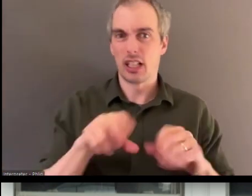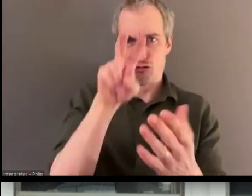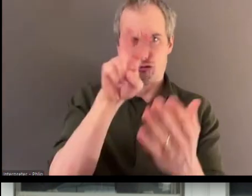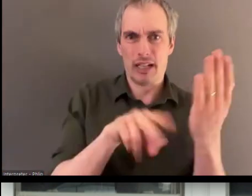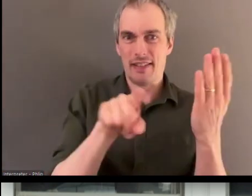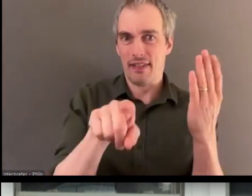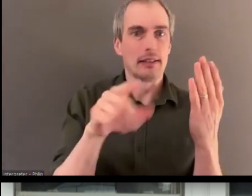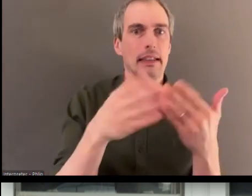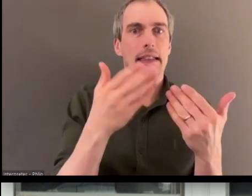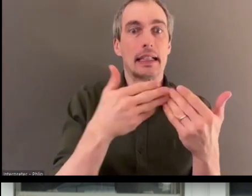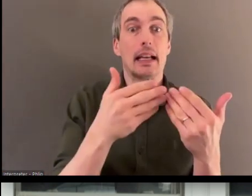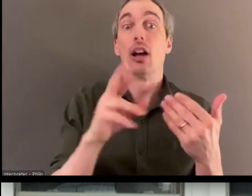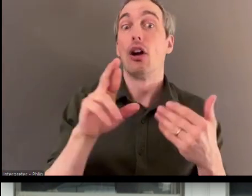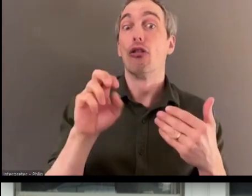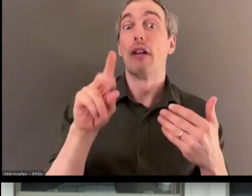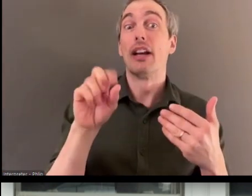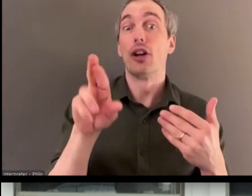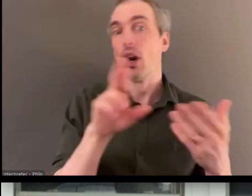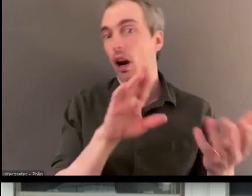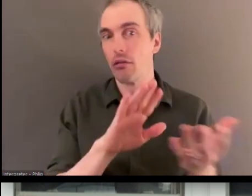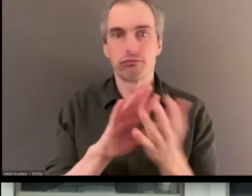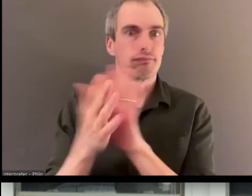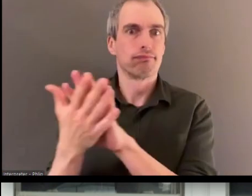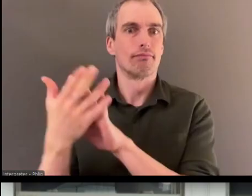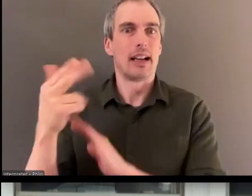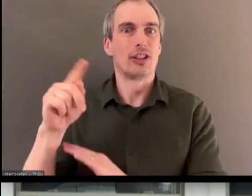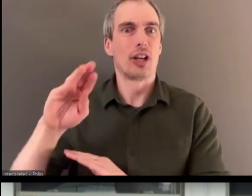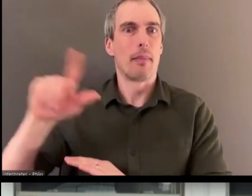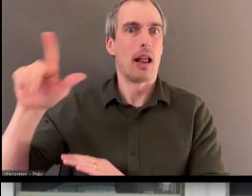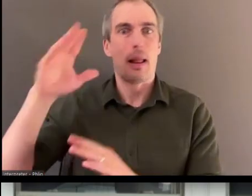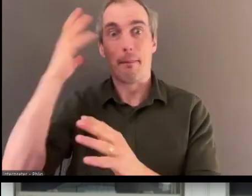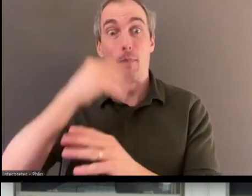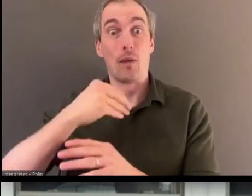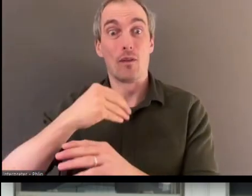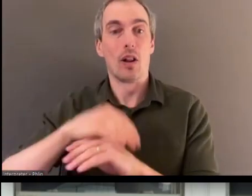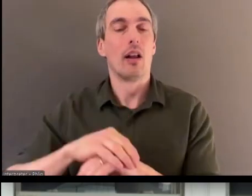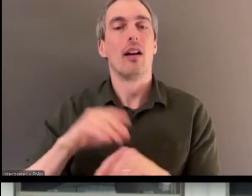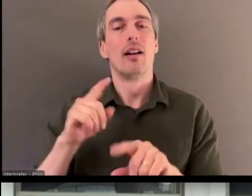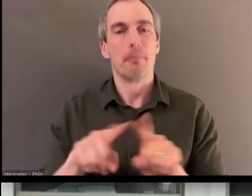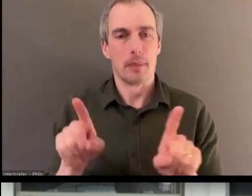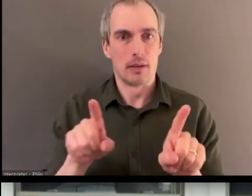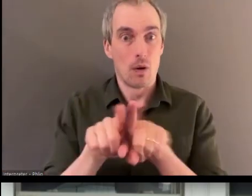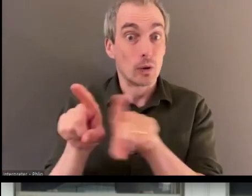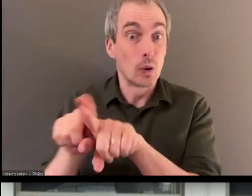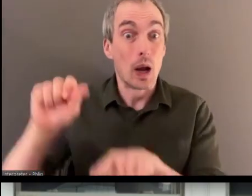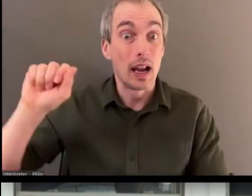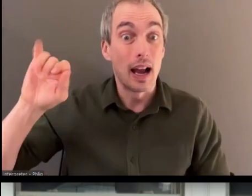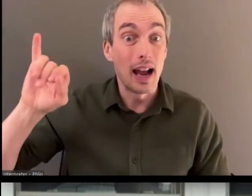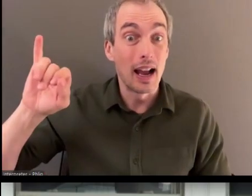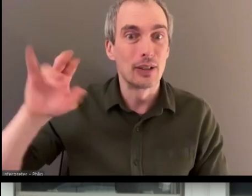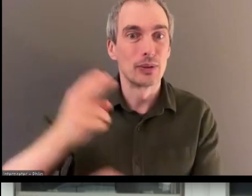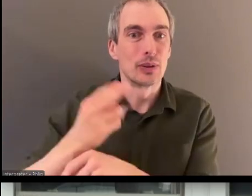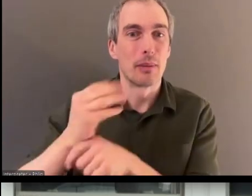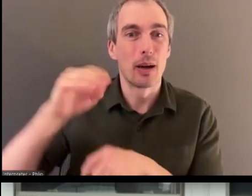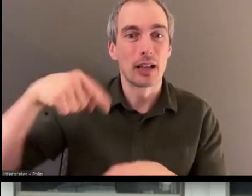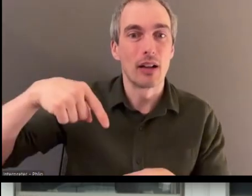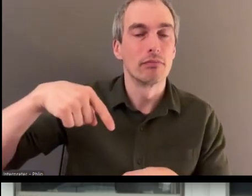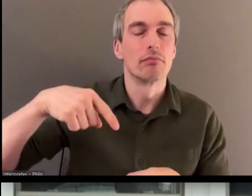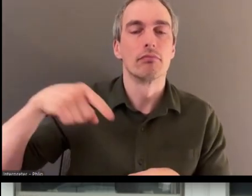But what's great about AI using Markdown is that it's been reinforced to heck on